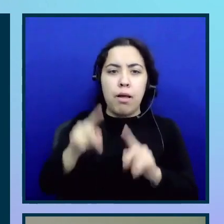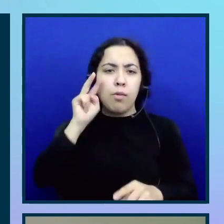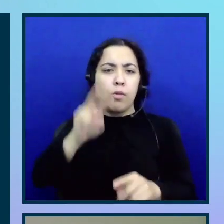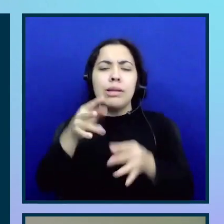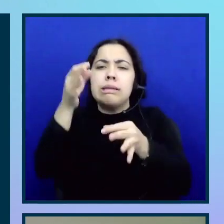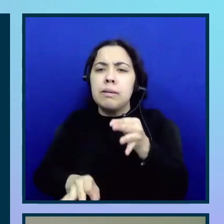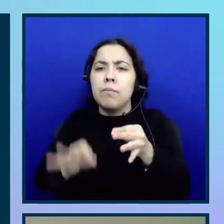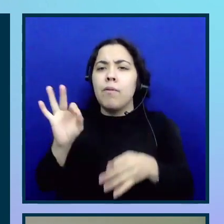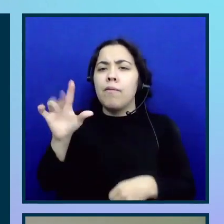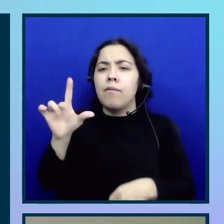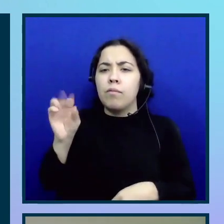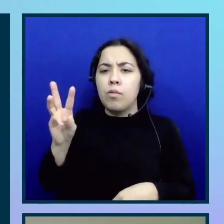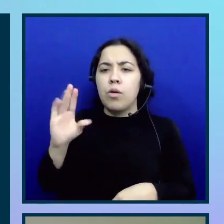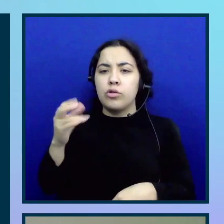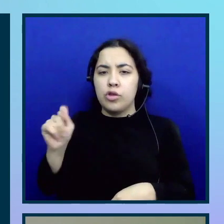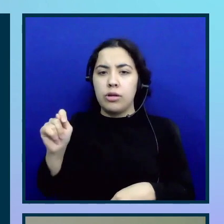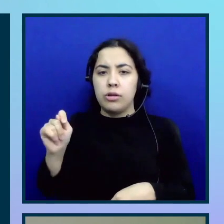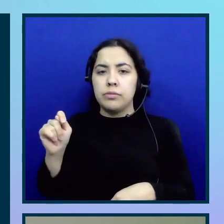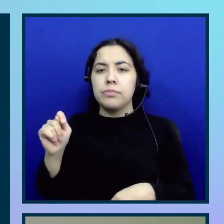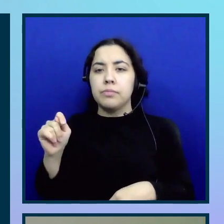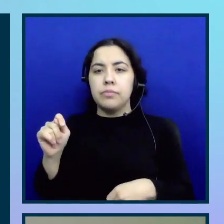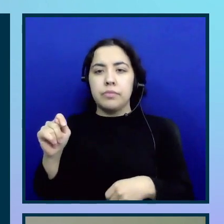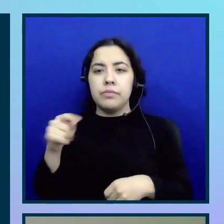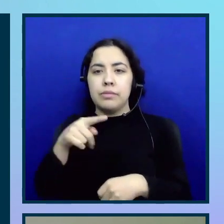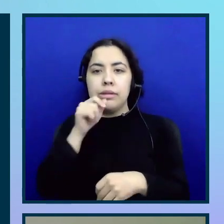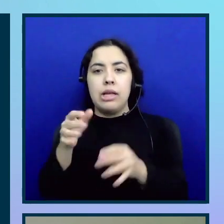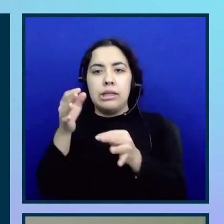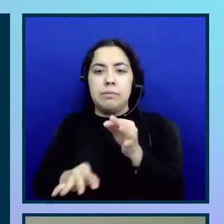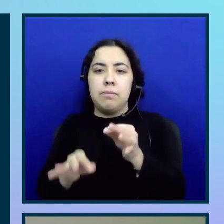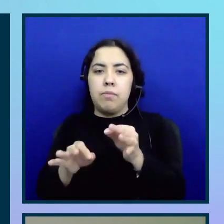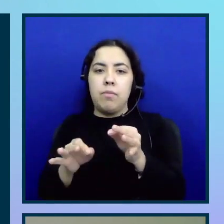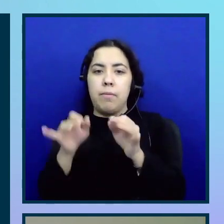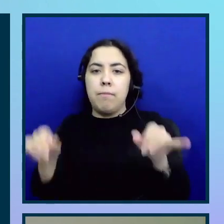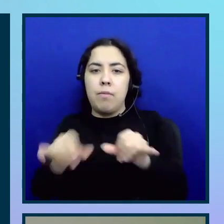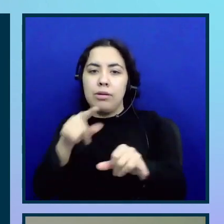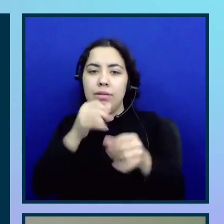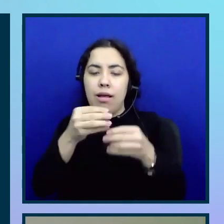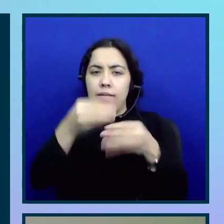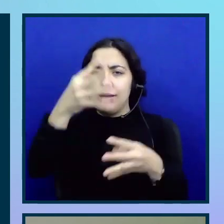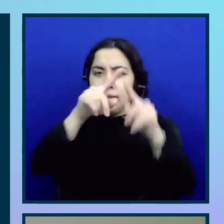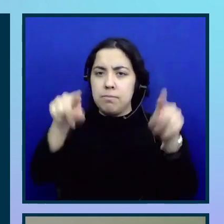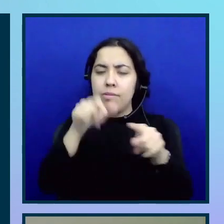This doesn't really map into any existing patterns. It's not a list box. It's not a grid. It's maybe a tree, but maybe not.